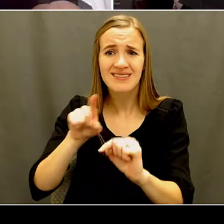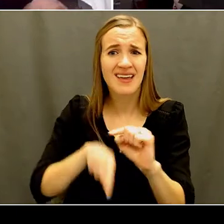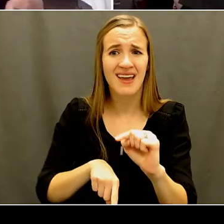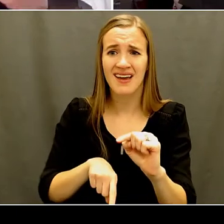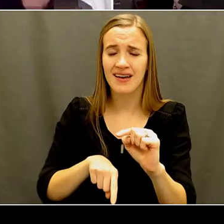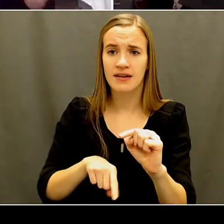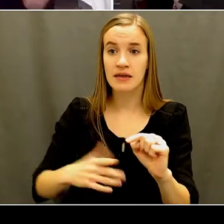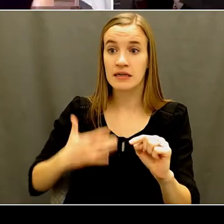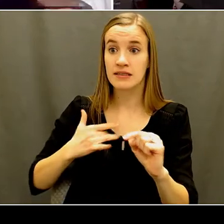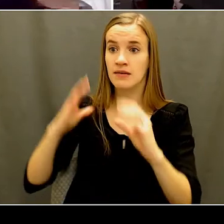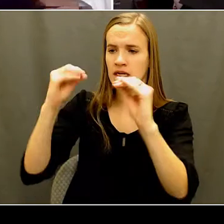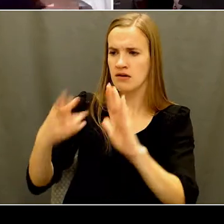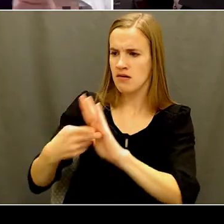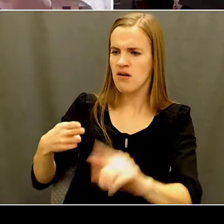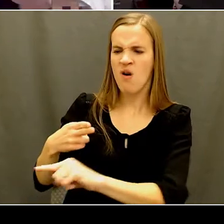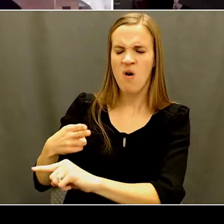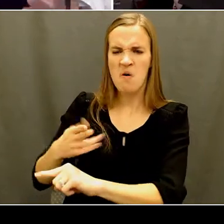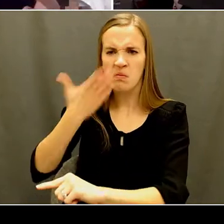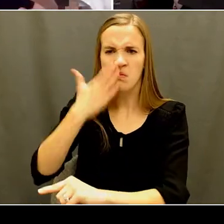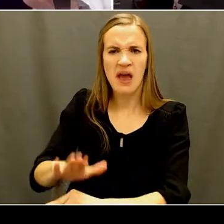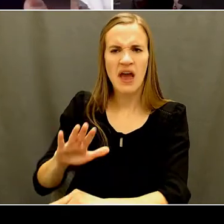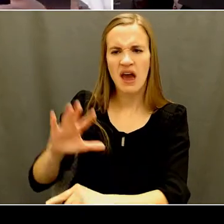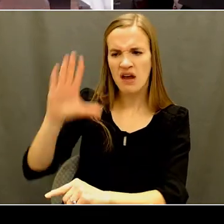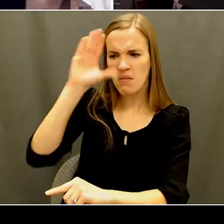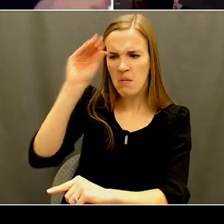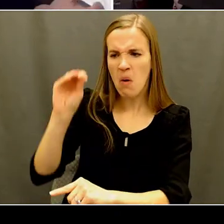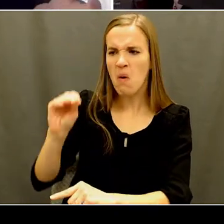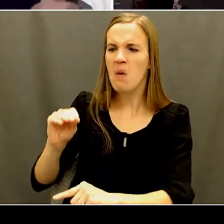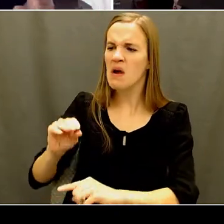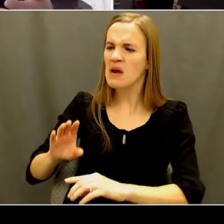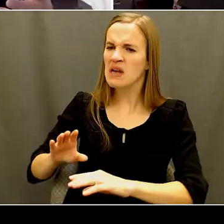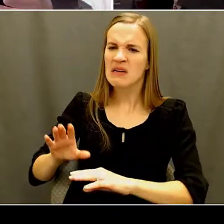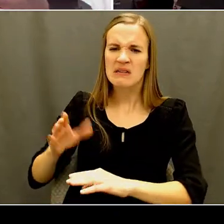and being punished for their frustrations when really like, they